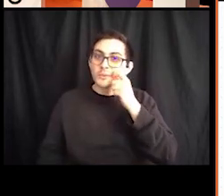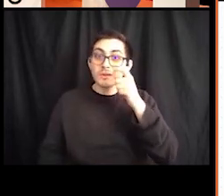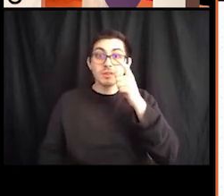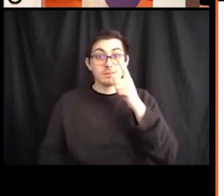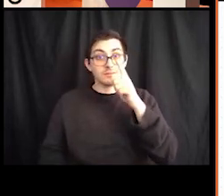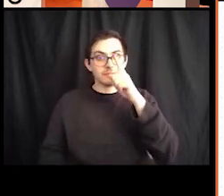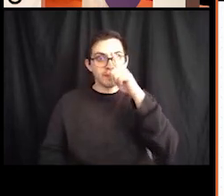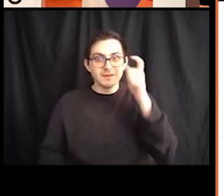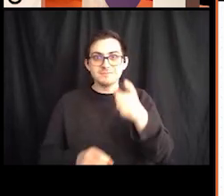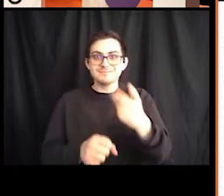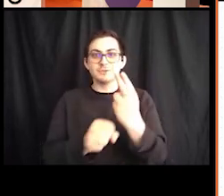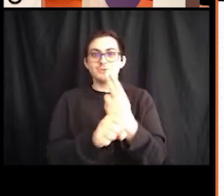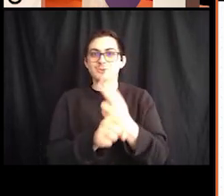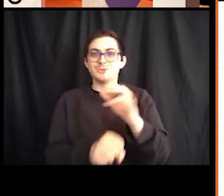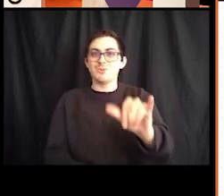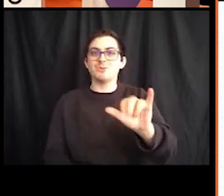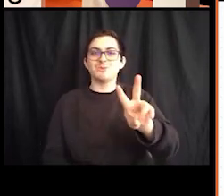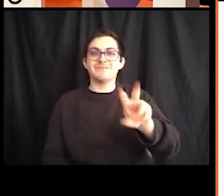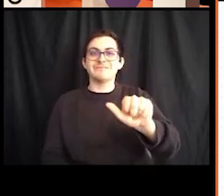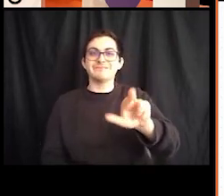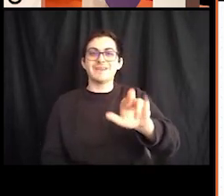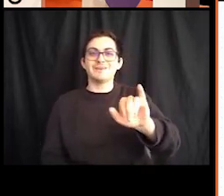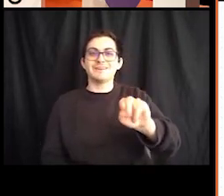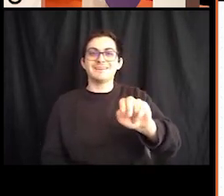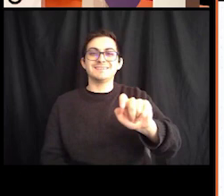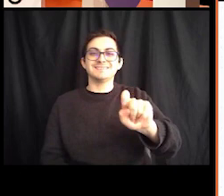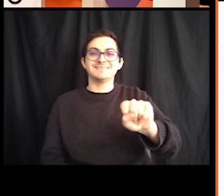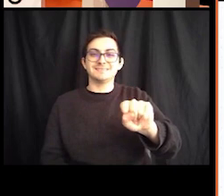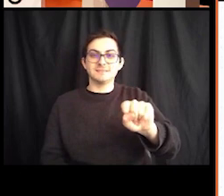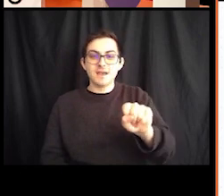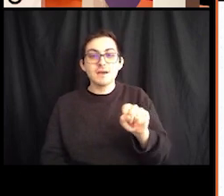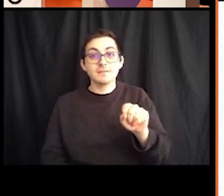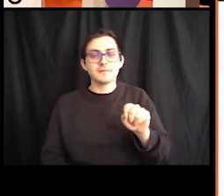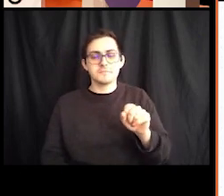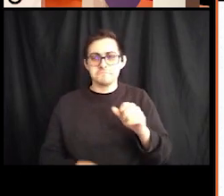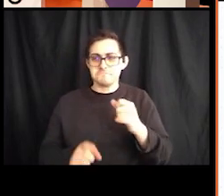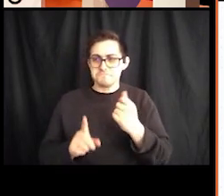Alice, could tell us more about that? Yeah so some stickers come with variants you can just